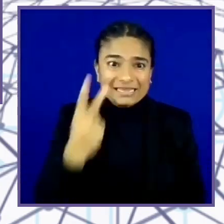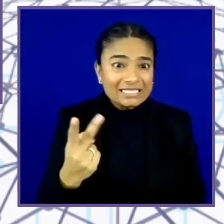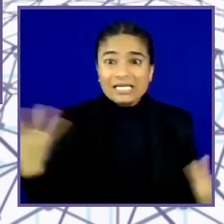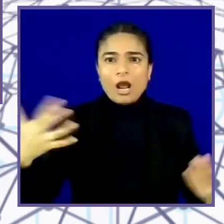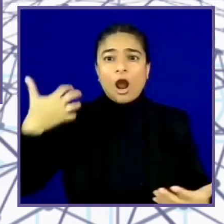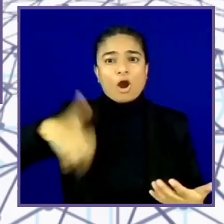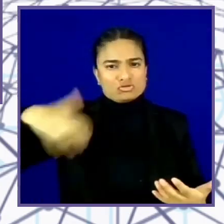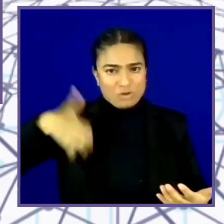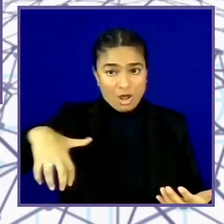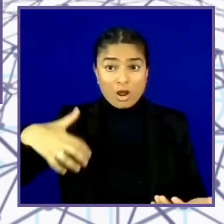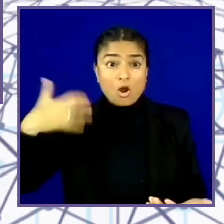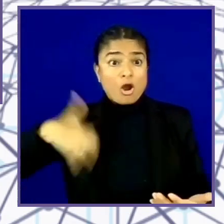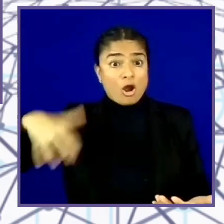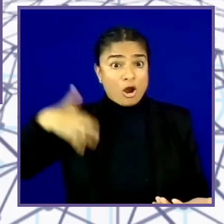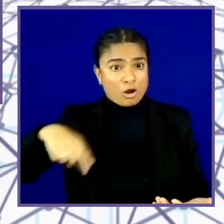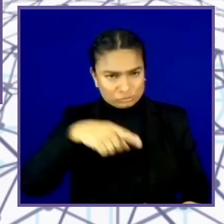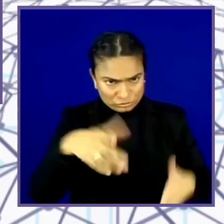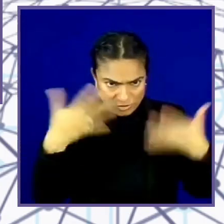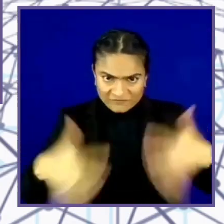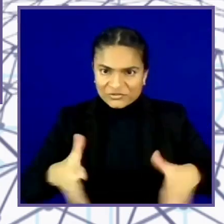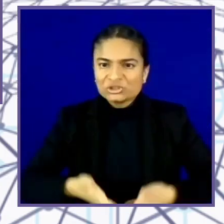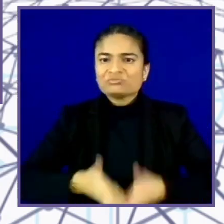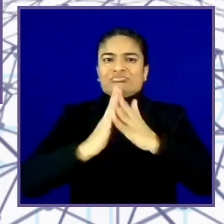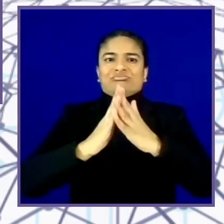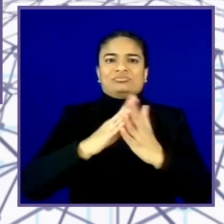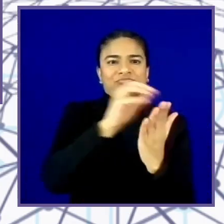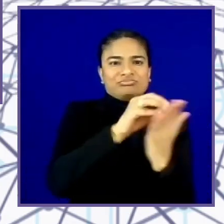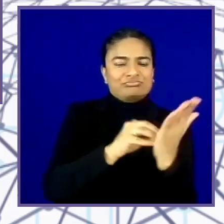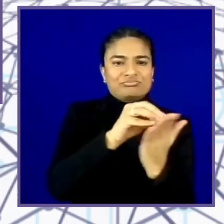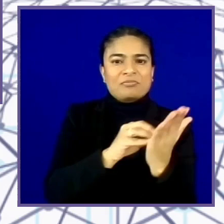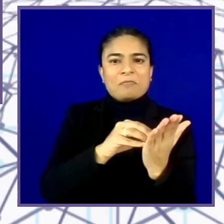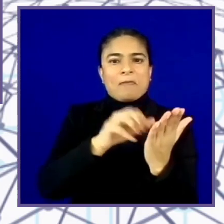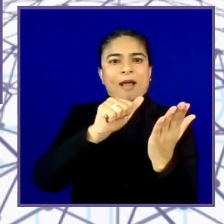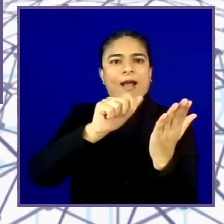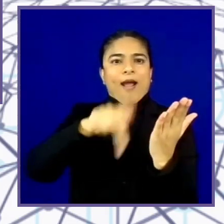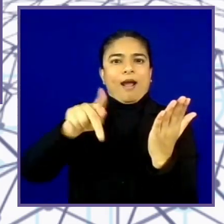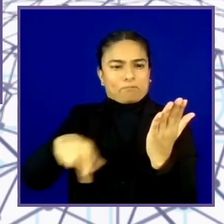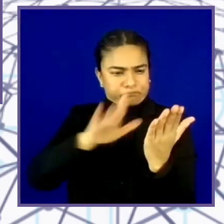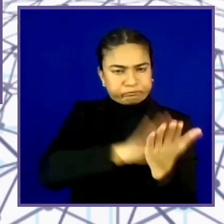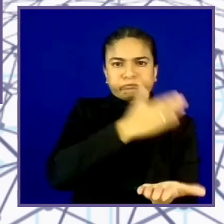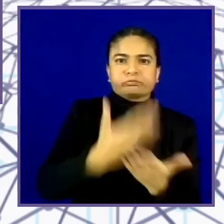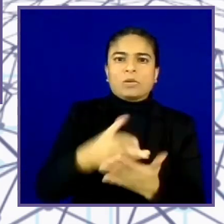And the app bridges the communication divide through text to speech technology. Or we can